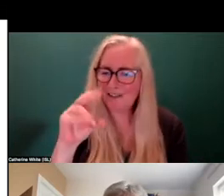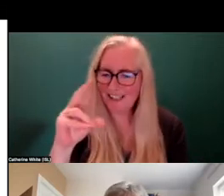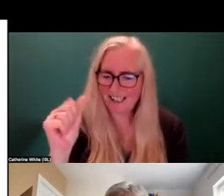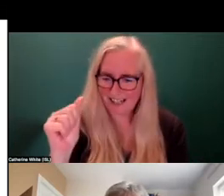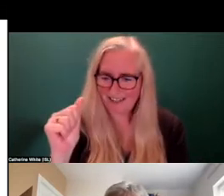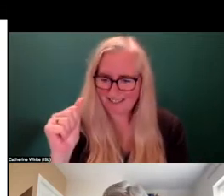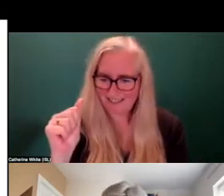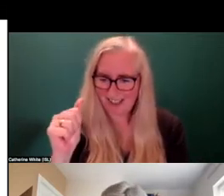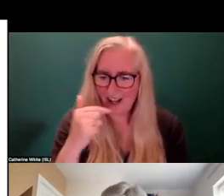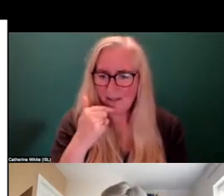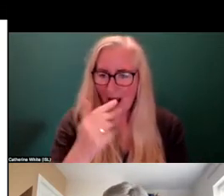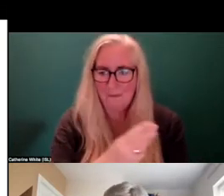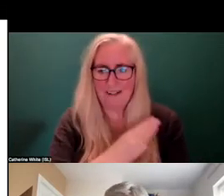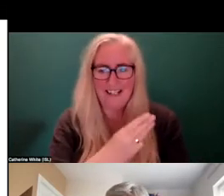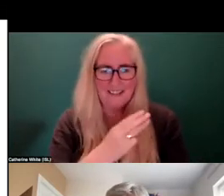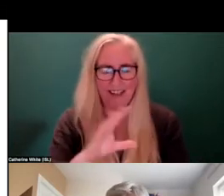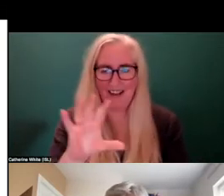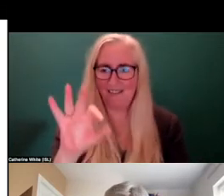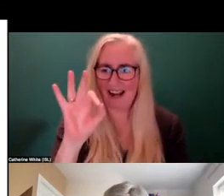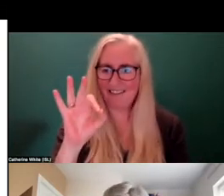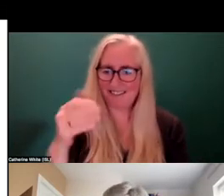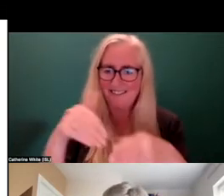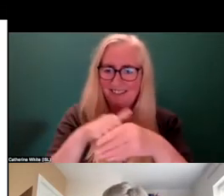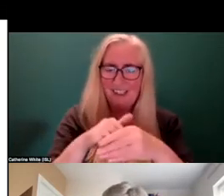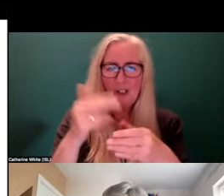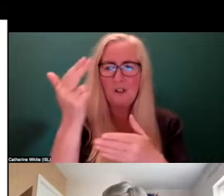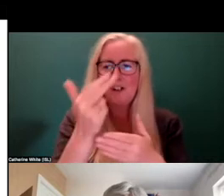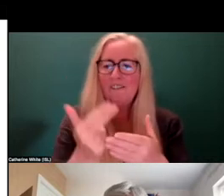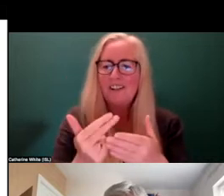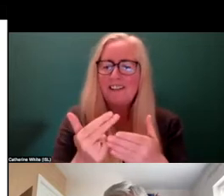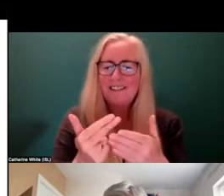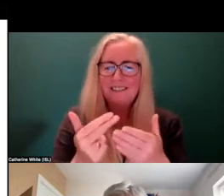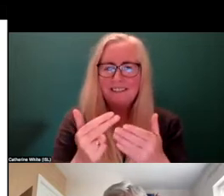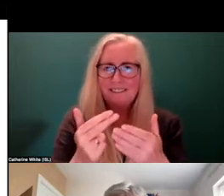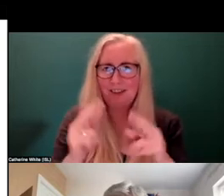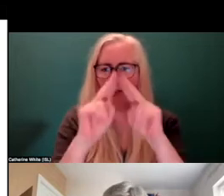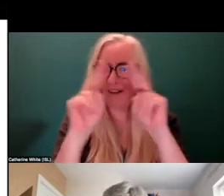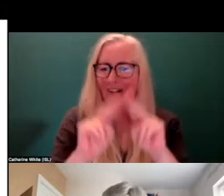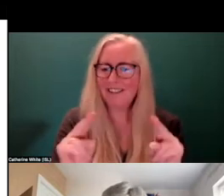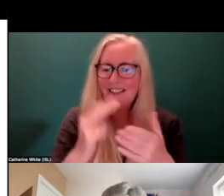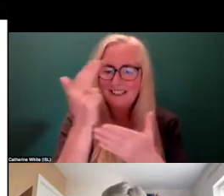And I was really thrilled to have been invited to join the jury for this year's Universal Design Awards.